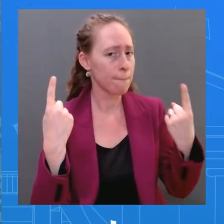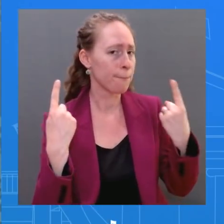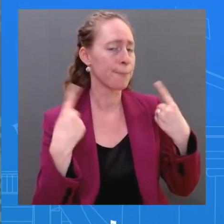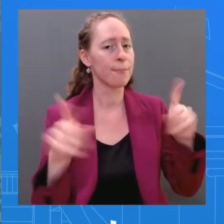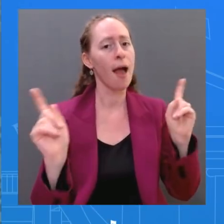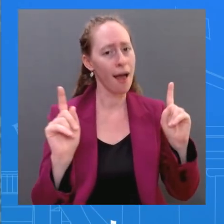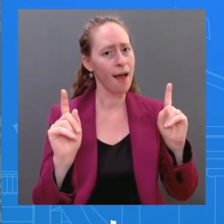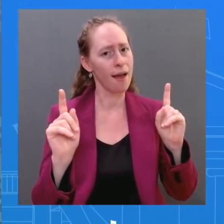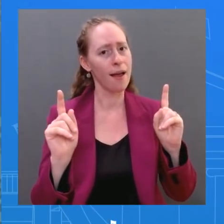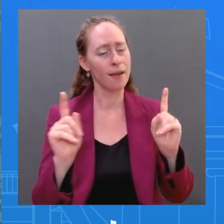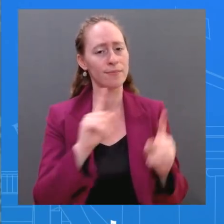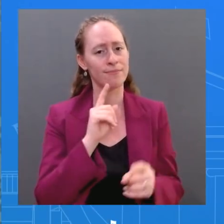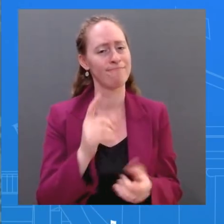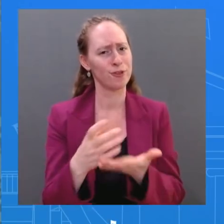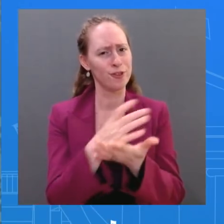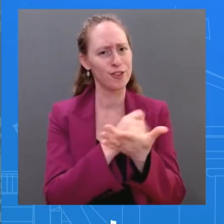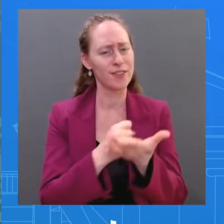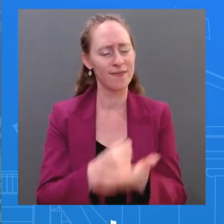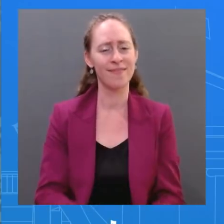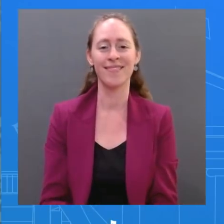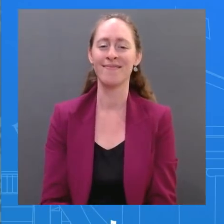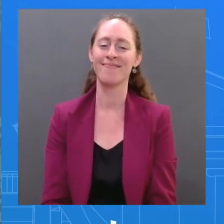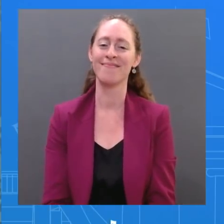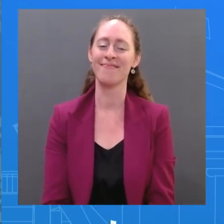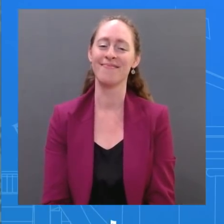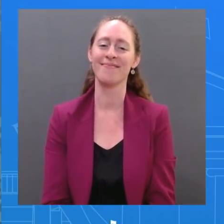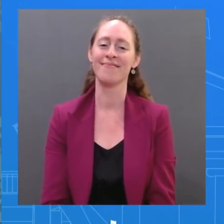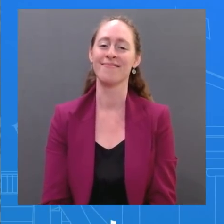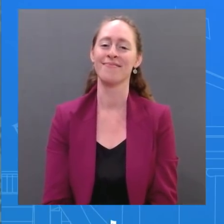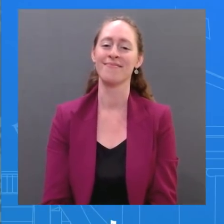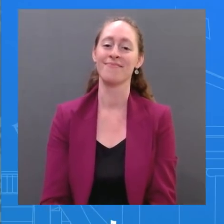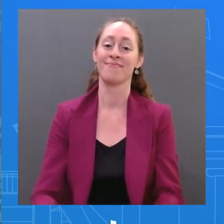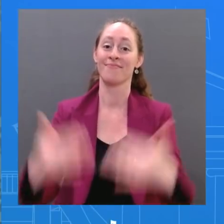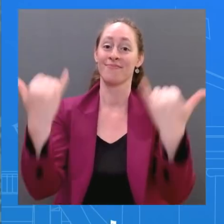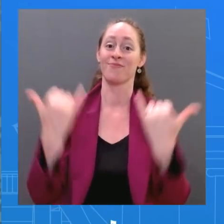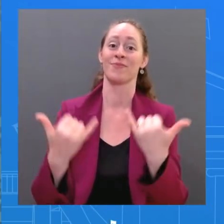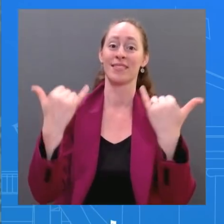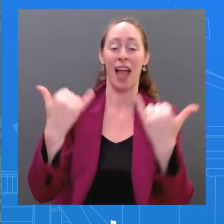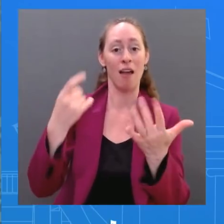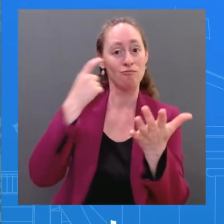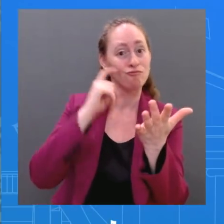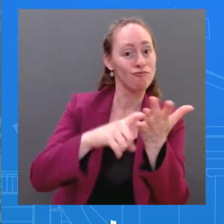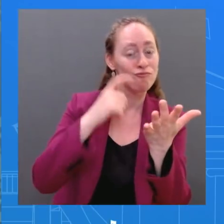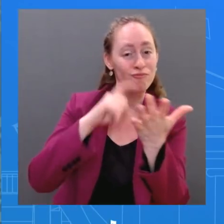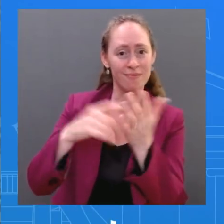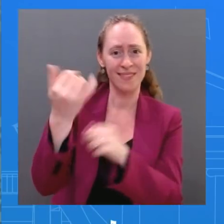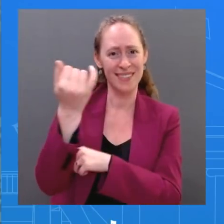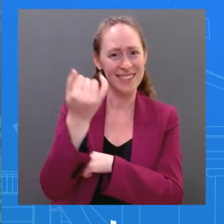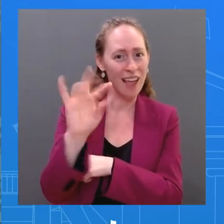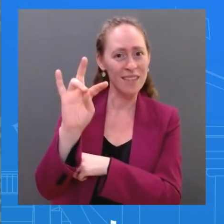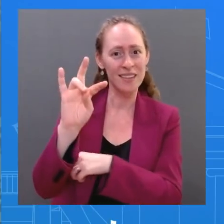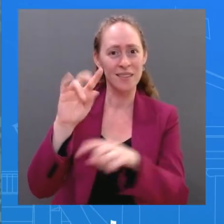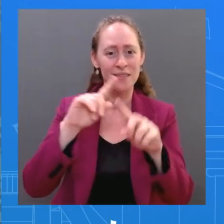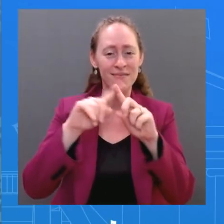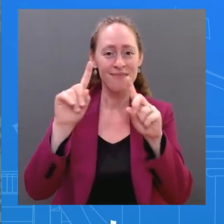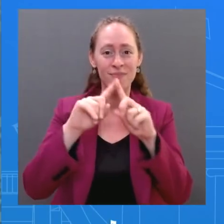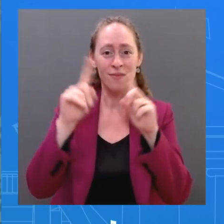we saw 17 individuals spanning different backgrounds, careers, contributions to the United States receive